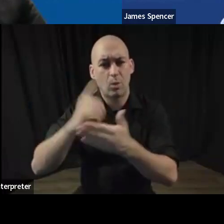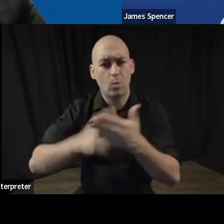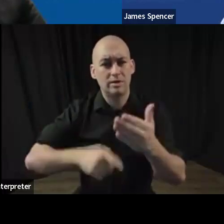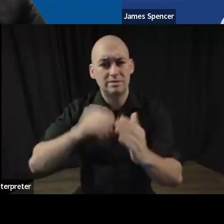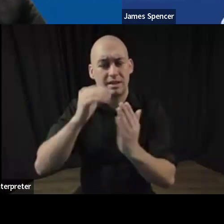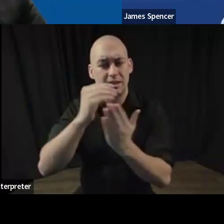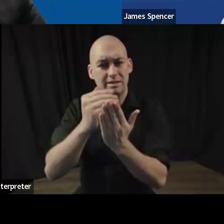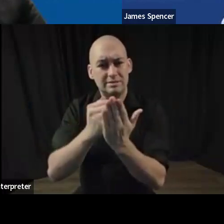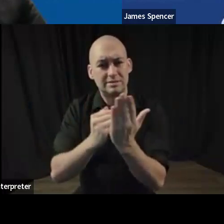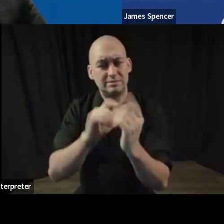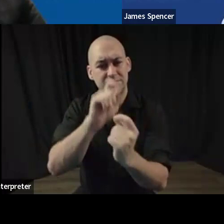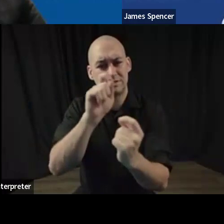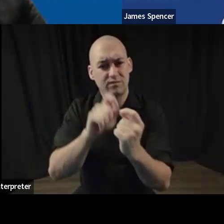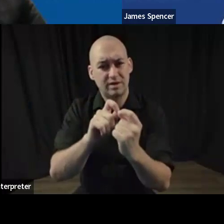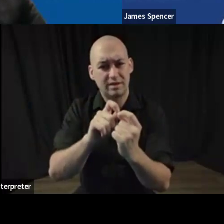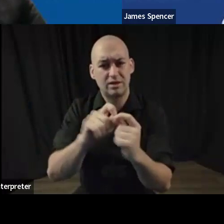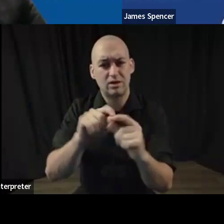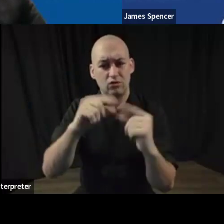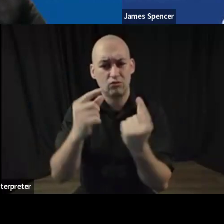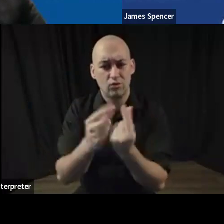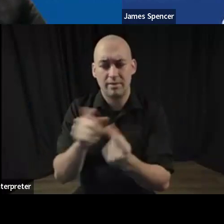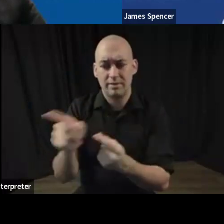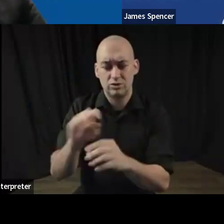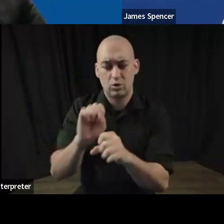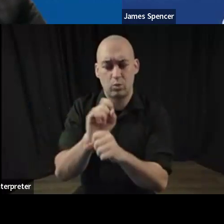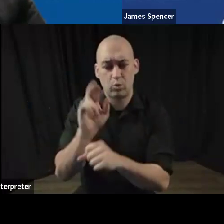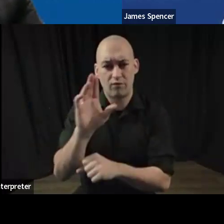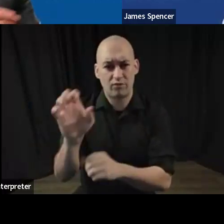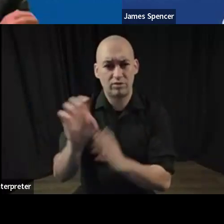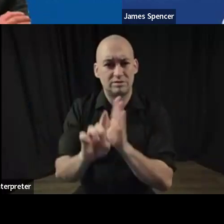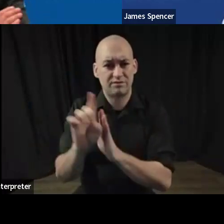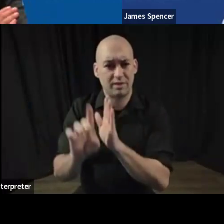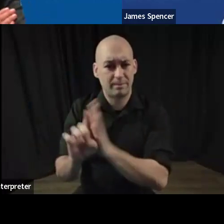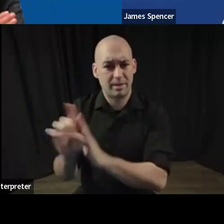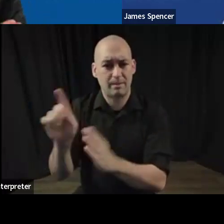an entity that carries out a workforce or development workforce development program.